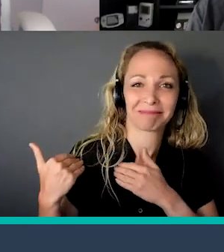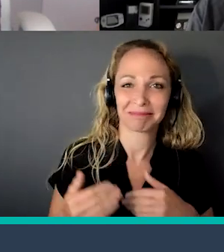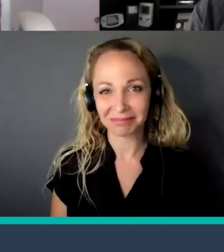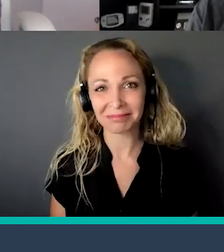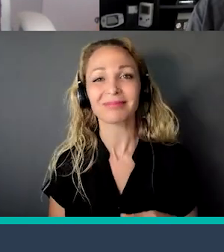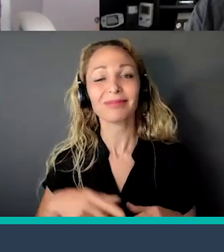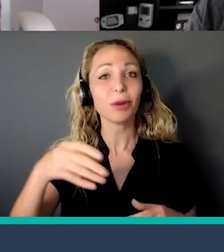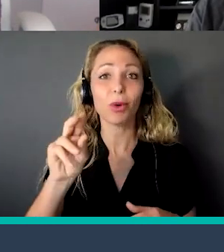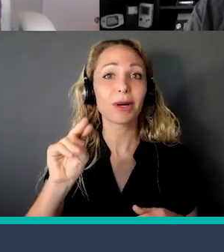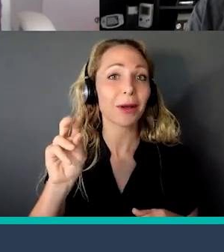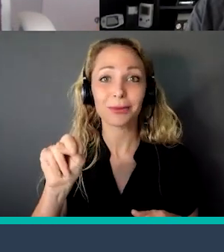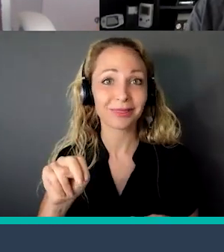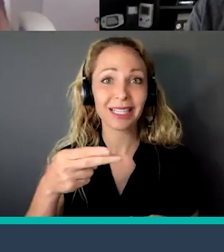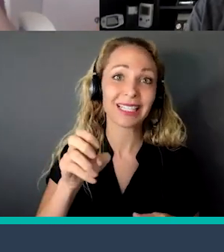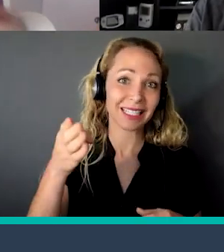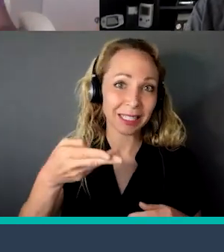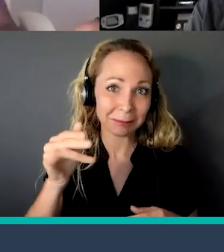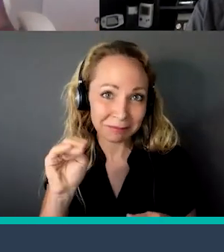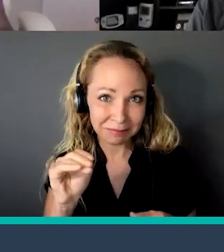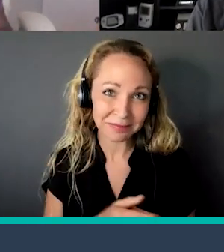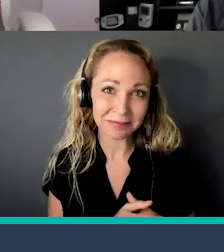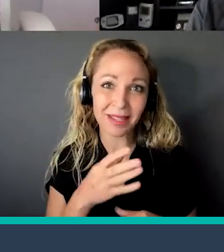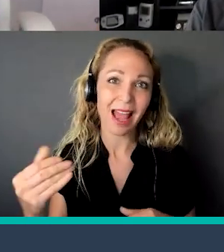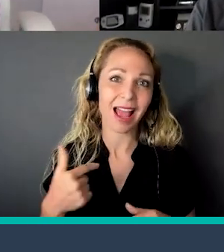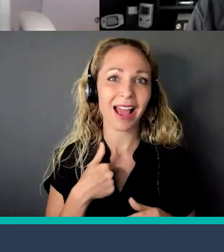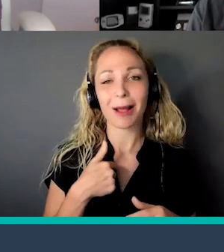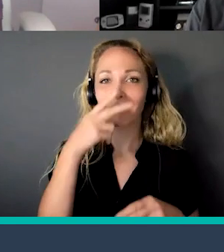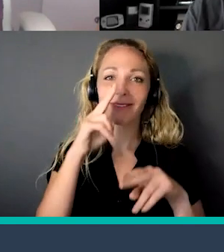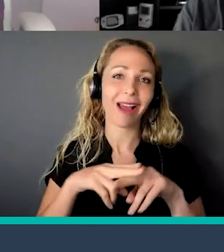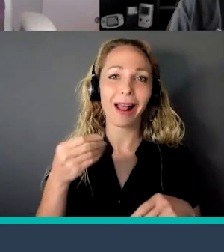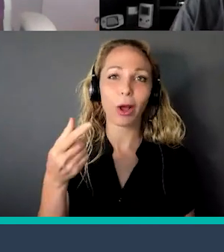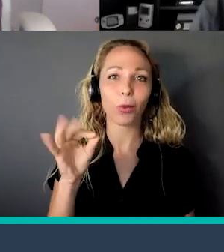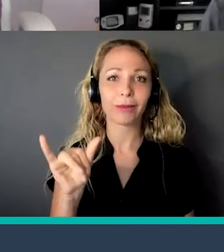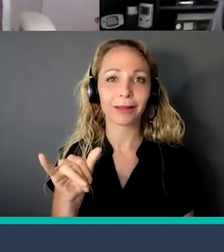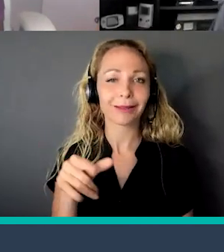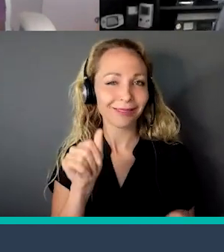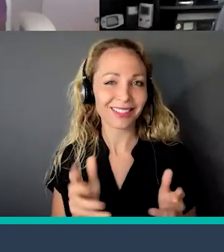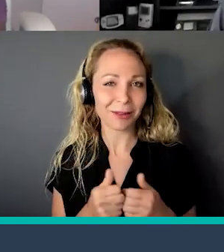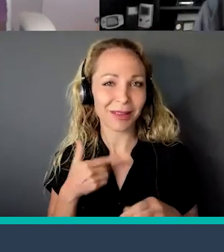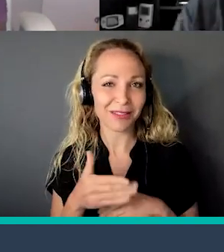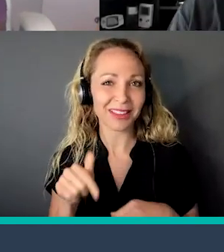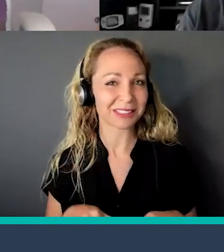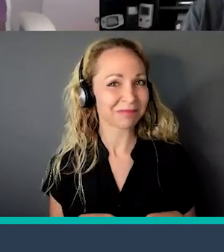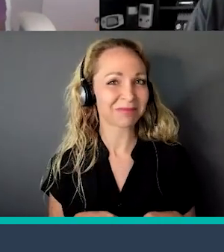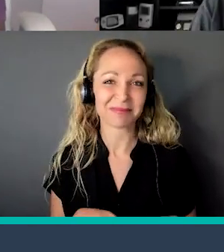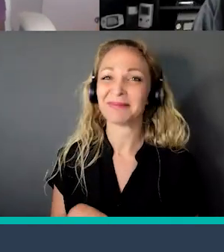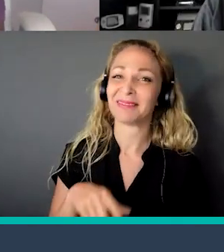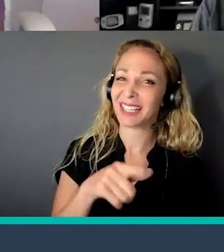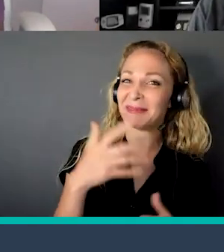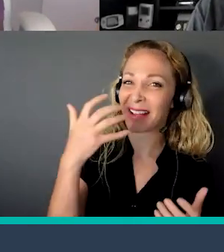PRONOUNS ARE HE/HIM, I AM FUNNY AND GOOFY, TALK TO ME AFTER THIS. AMAZING. WE WANT TO TALK -- I WILL SHARE MY SCREEN NOW.